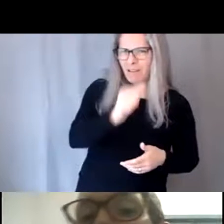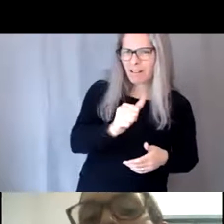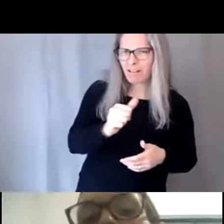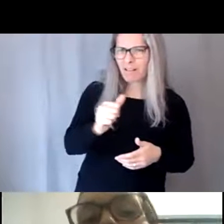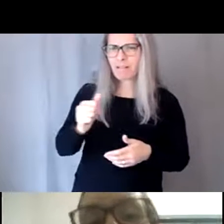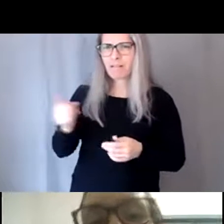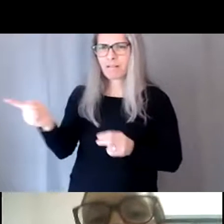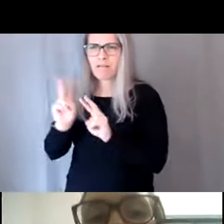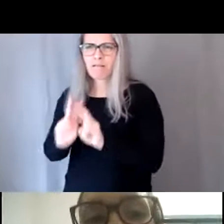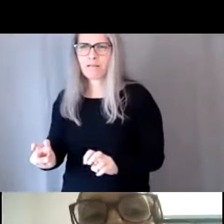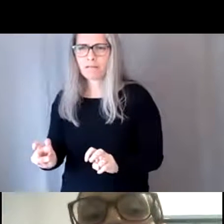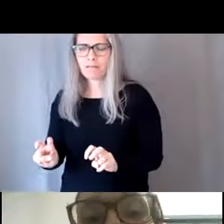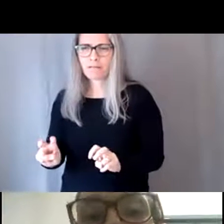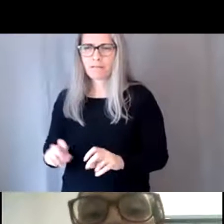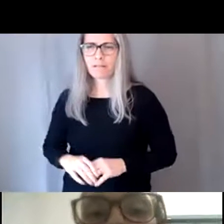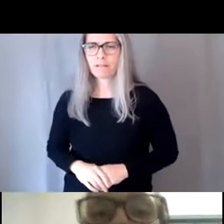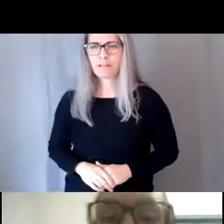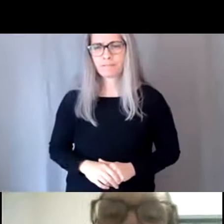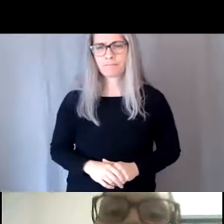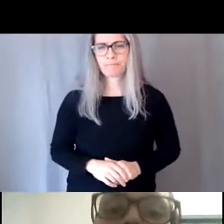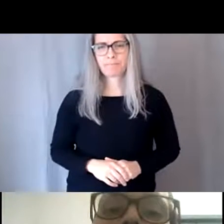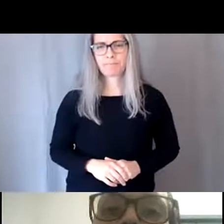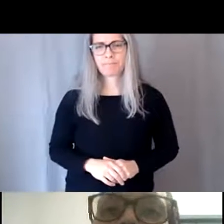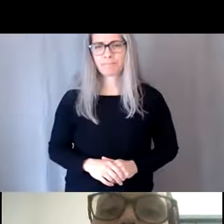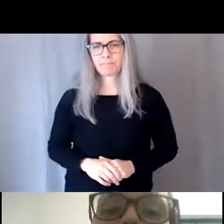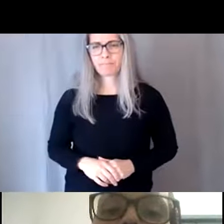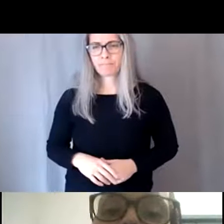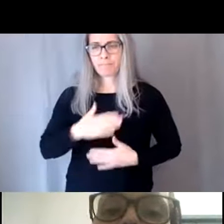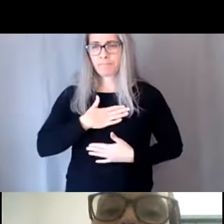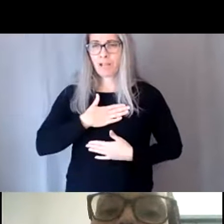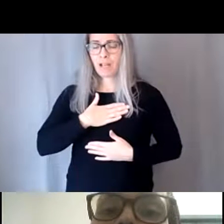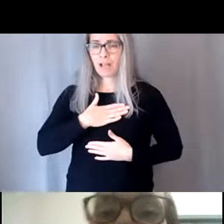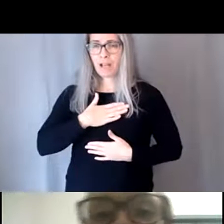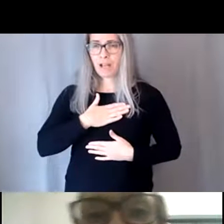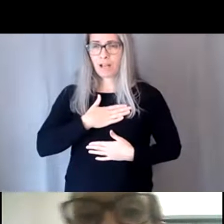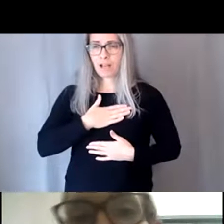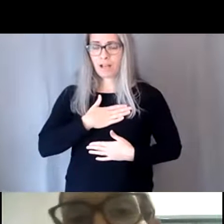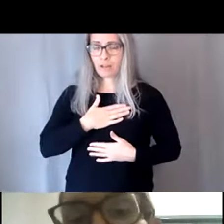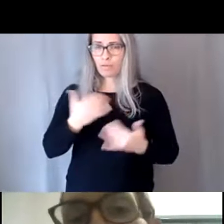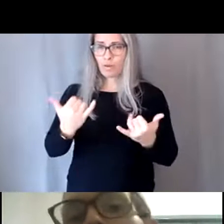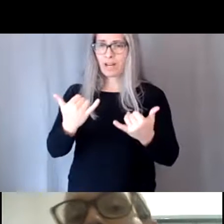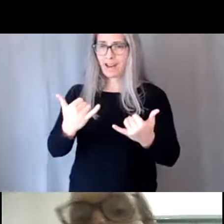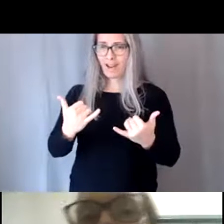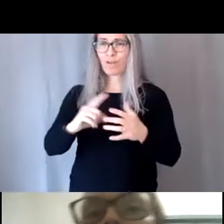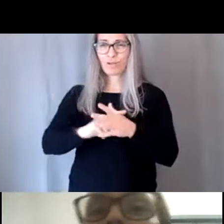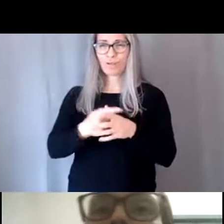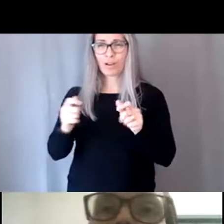in my view we are at the moment of this transition